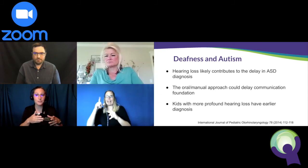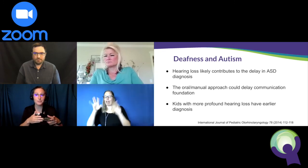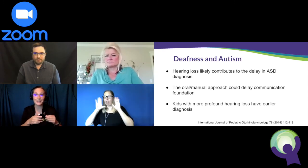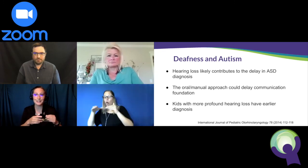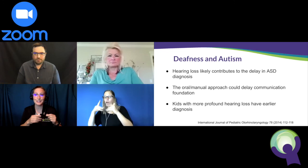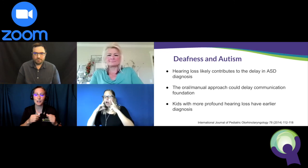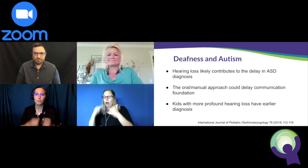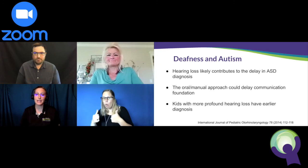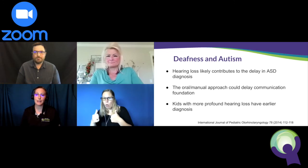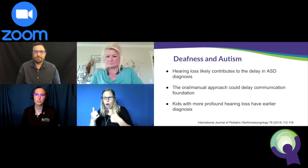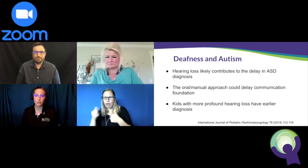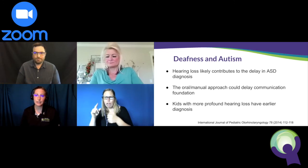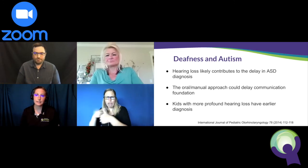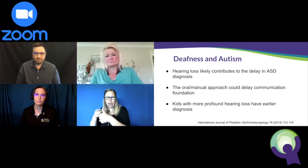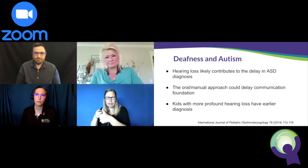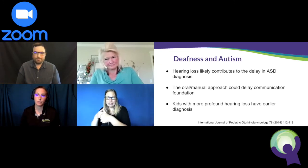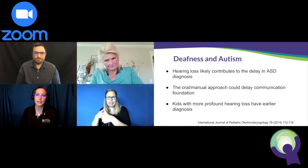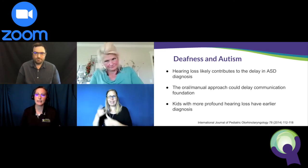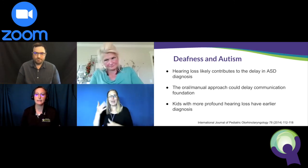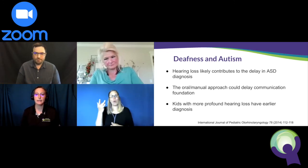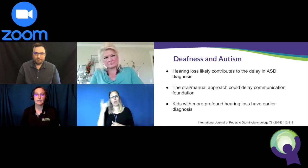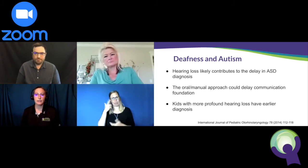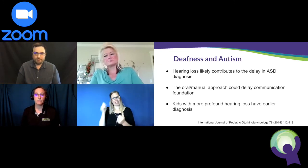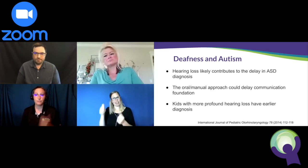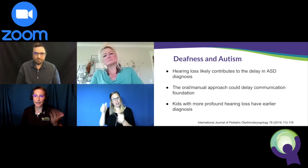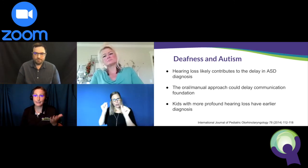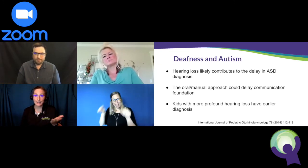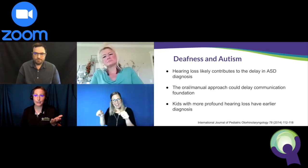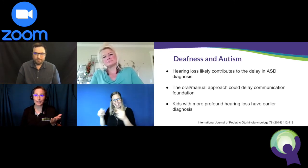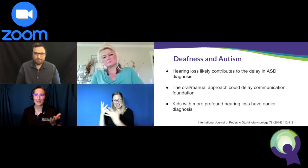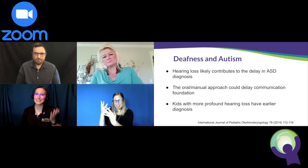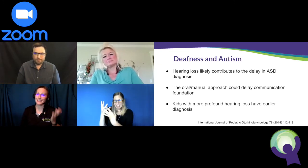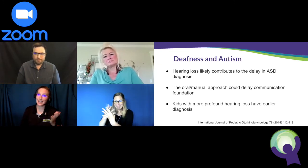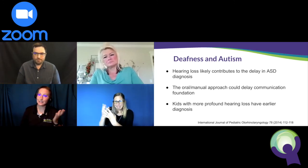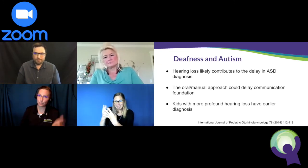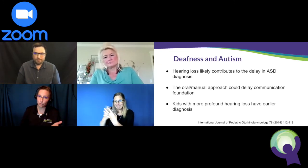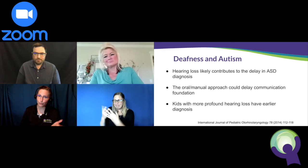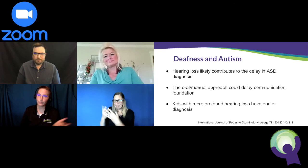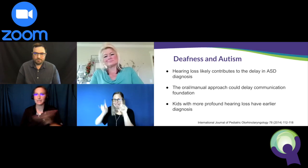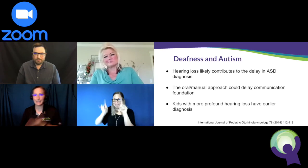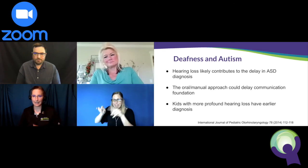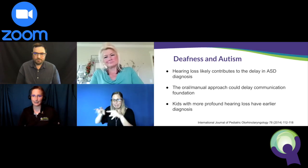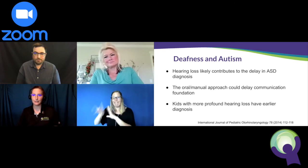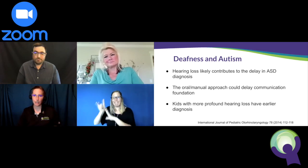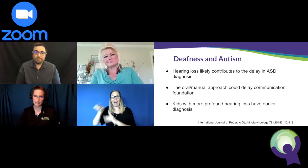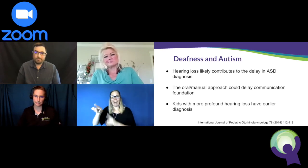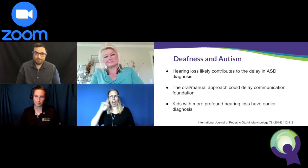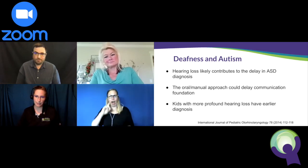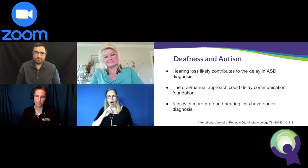Often because we have screenings where we can find that hearing loss a lot sooner than we can the autism as well.